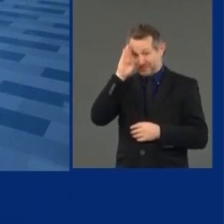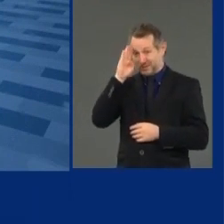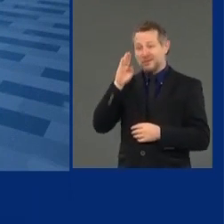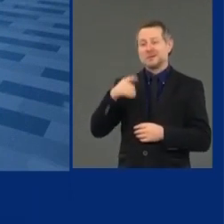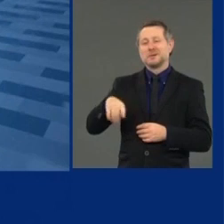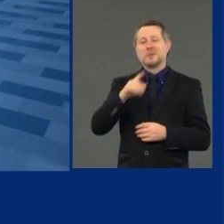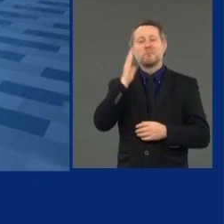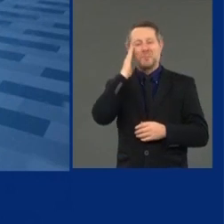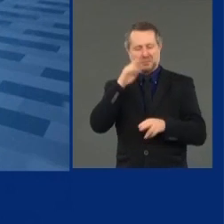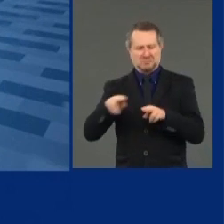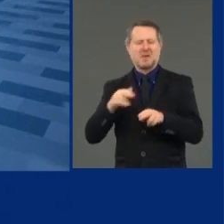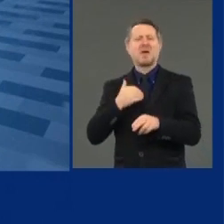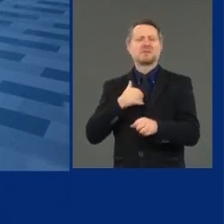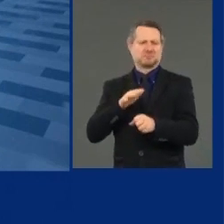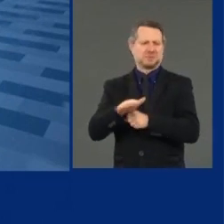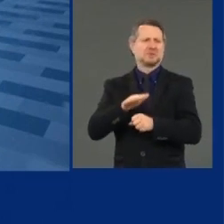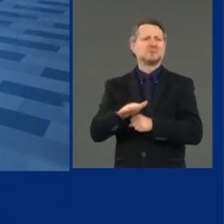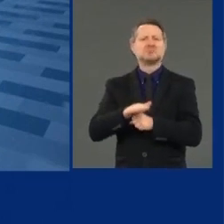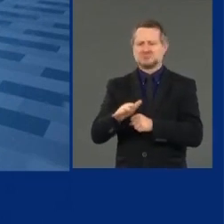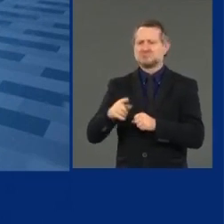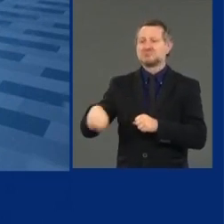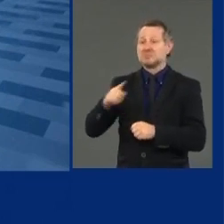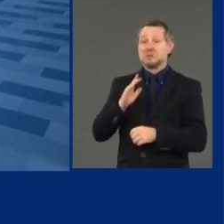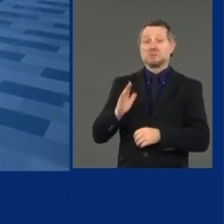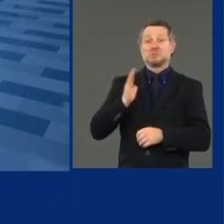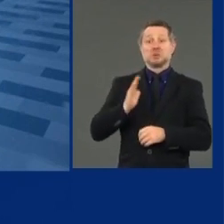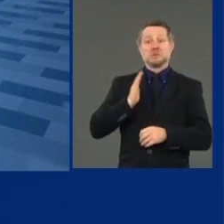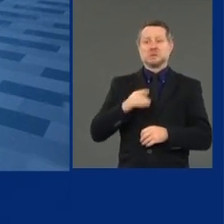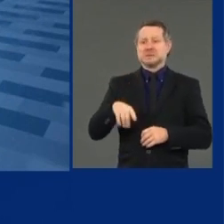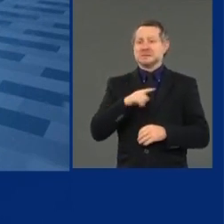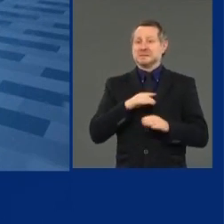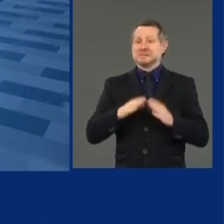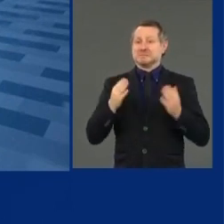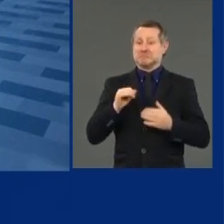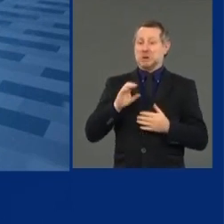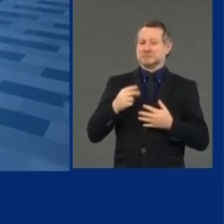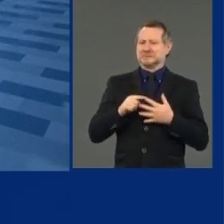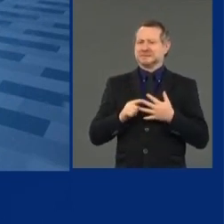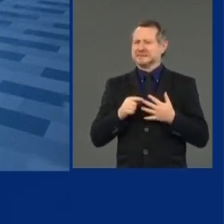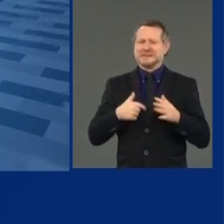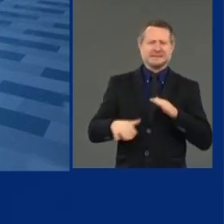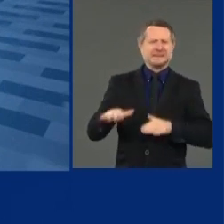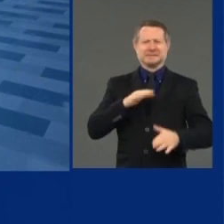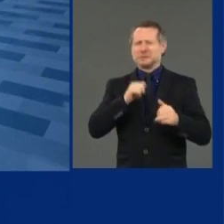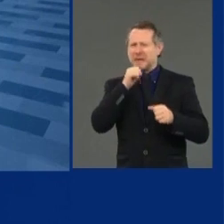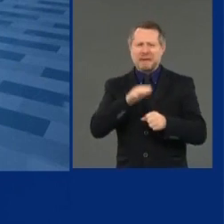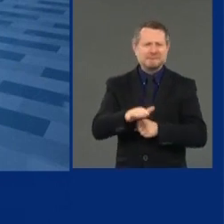SURGERY IN THE HOSPITAL SYSTEM IT MEANS WE HAVE THE HOSPITAL